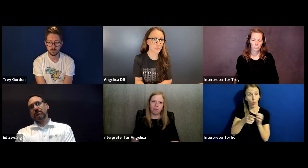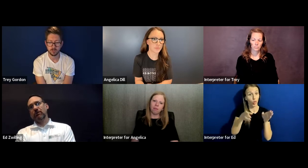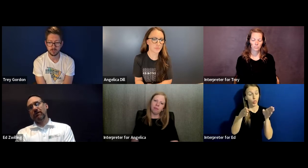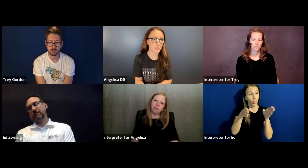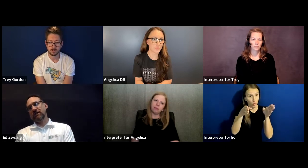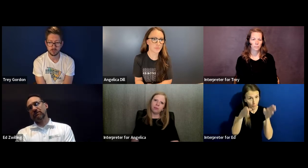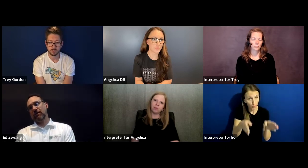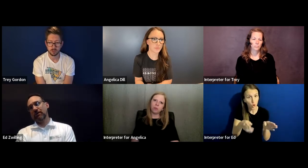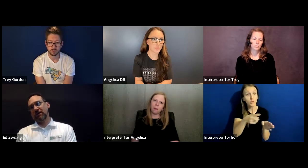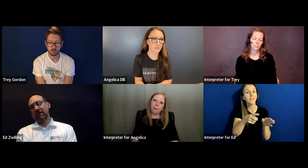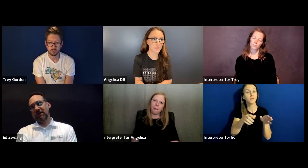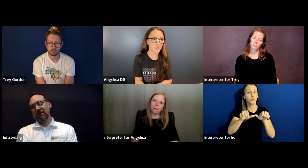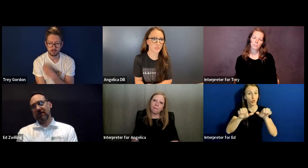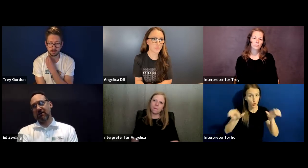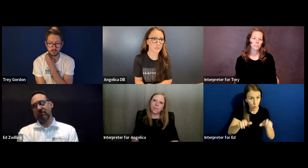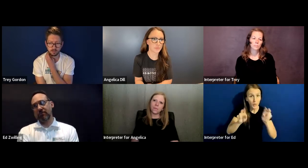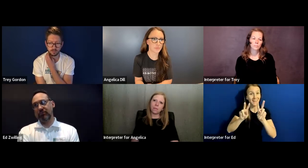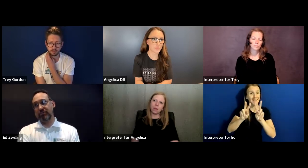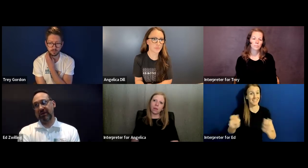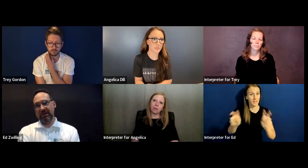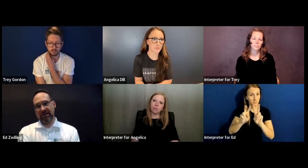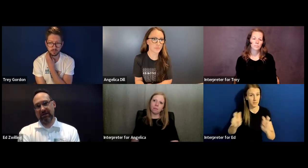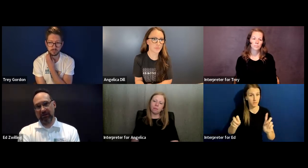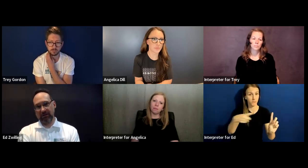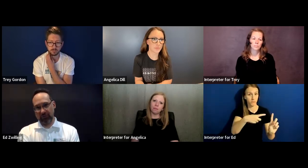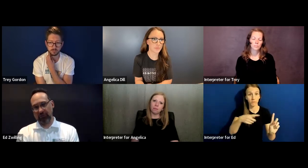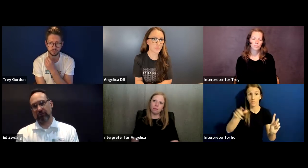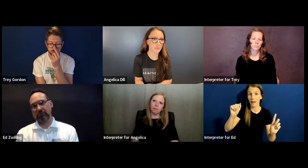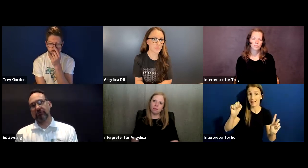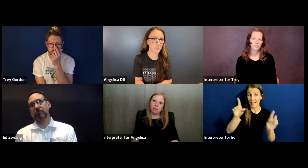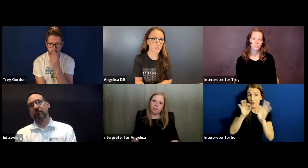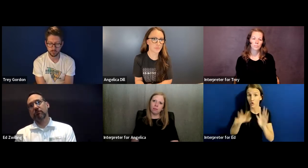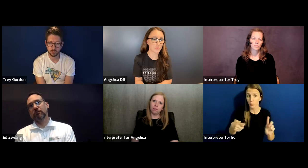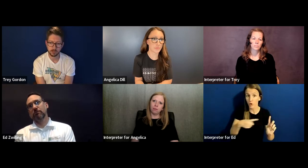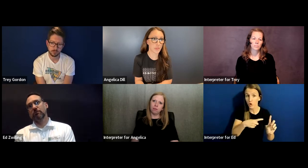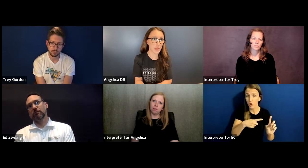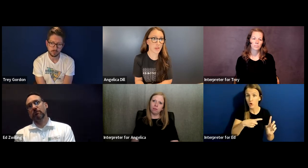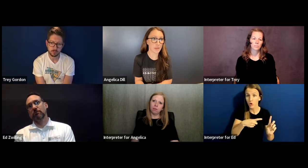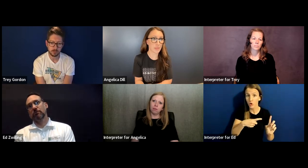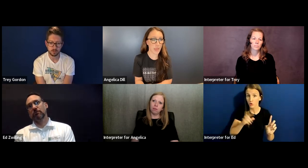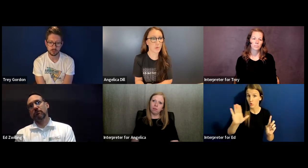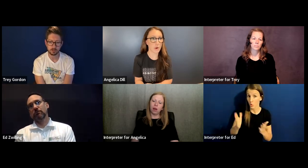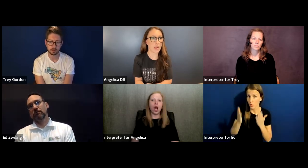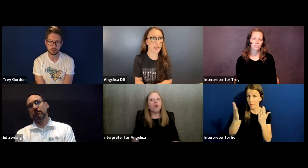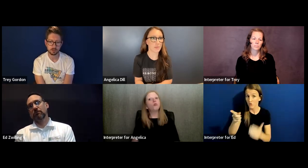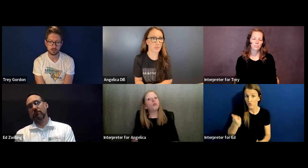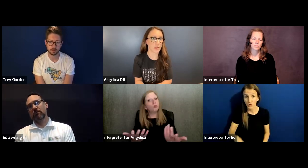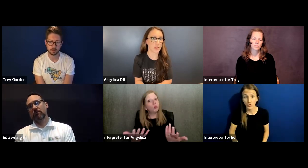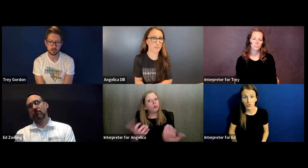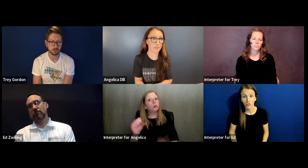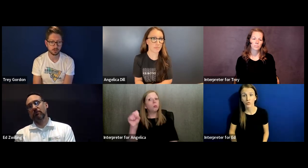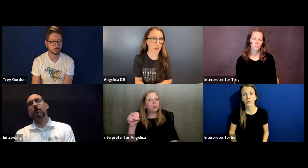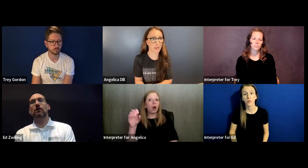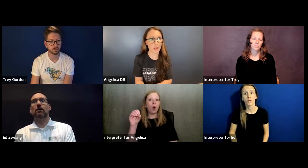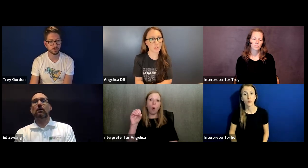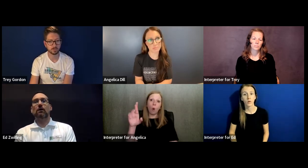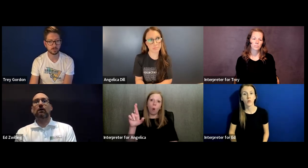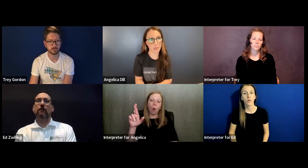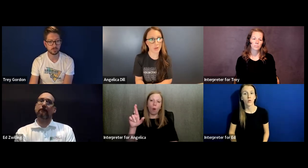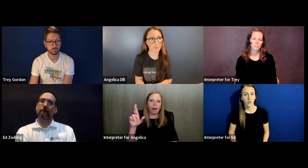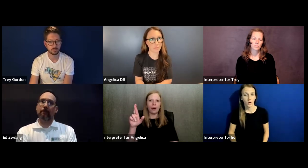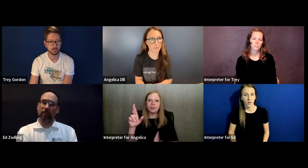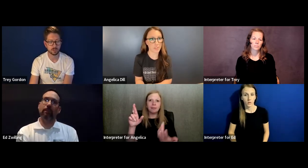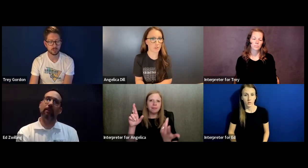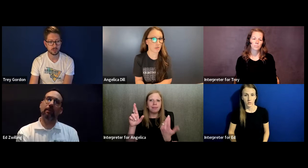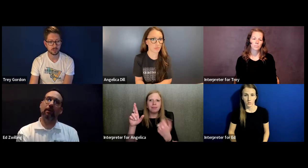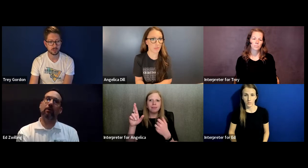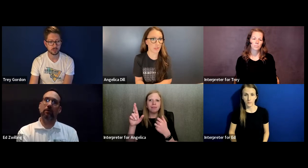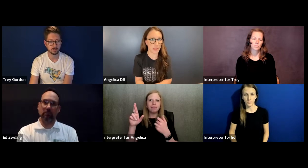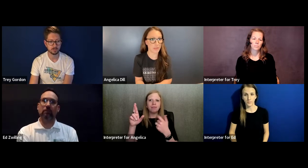doing the assessment be an asl interpreter uh yeah or a parallel you know professional of the like